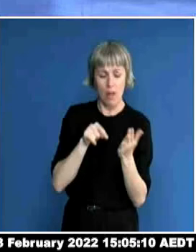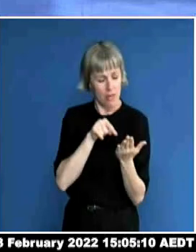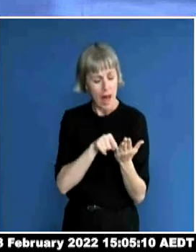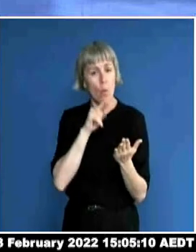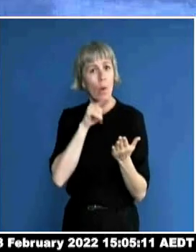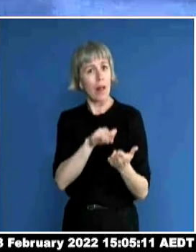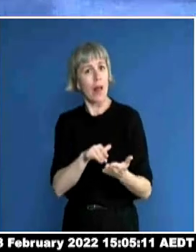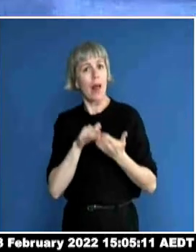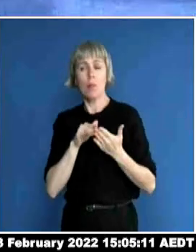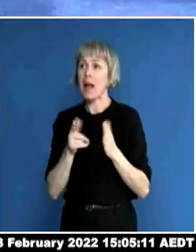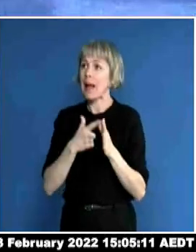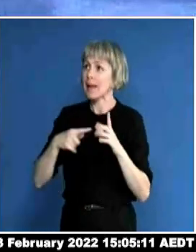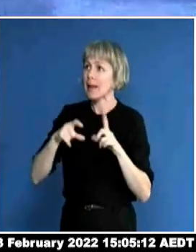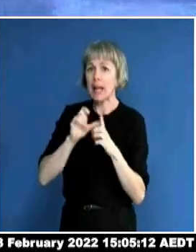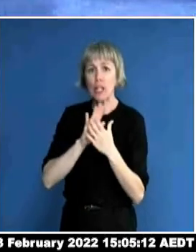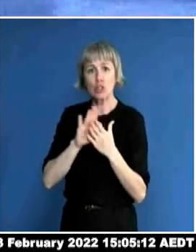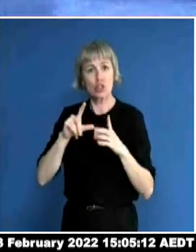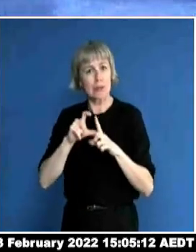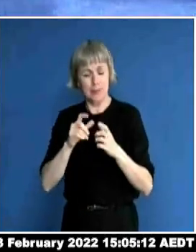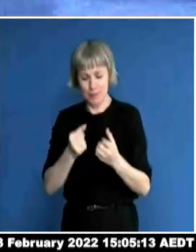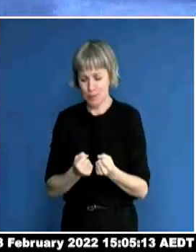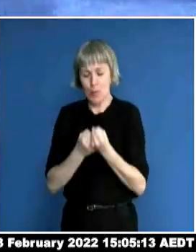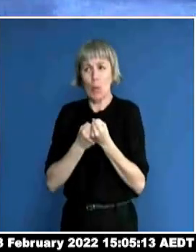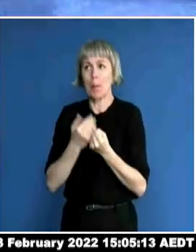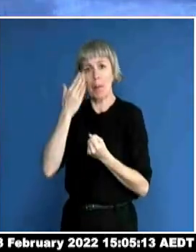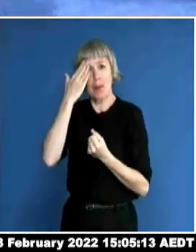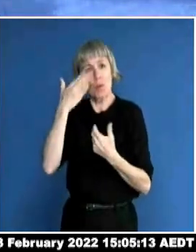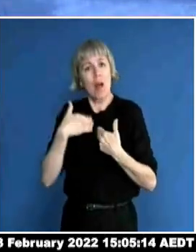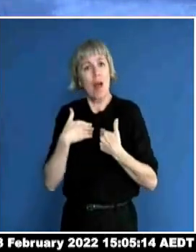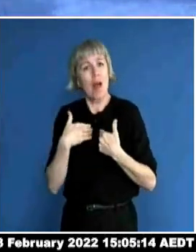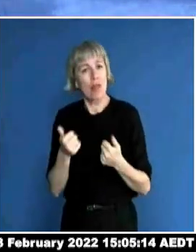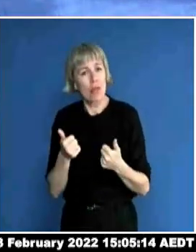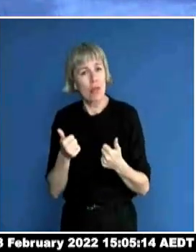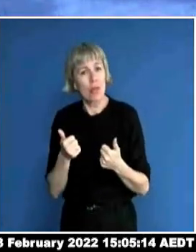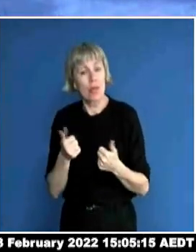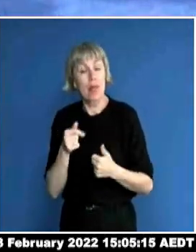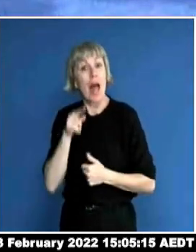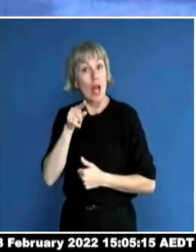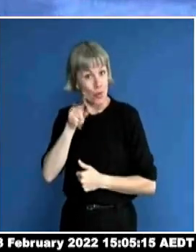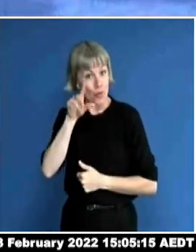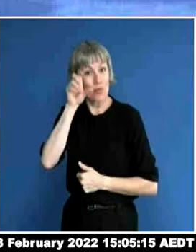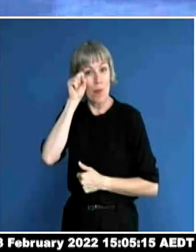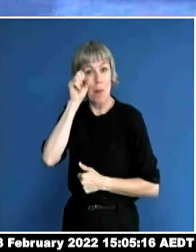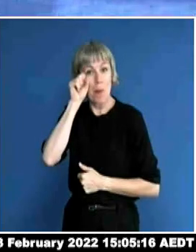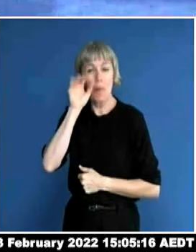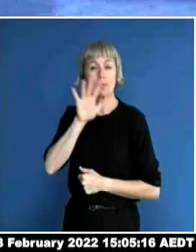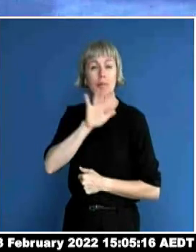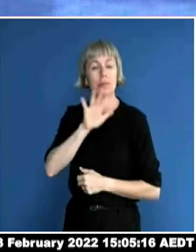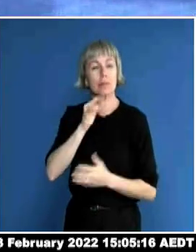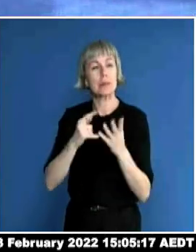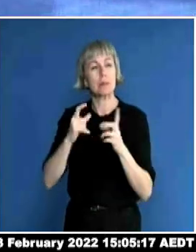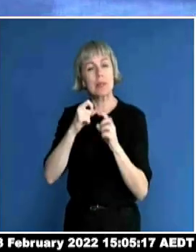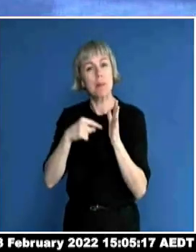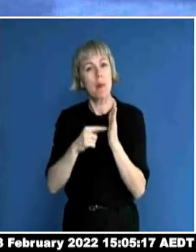And you remember being told at a meeting - this is around September 2019 - that - sorry,